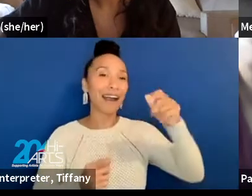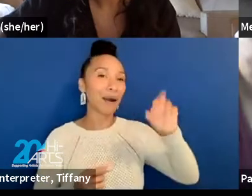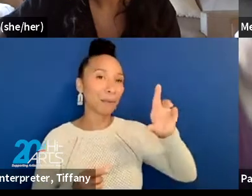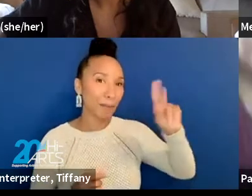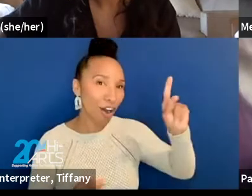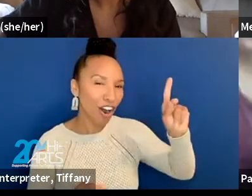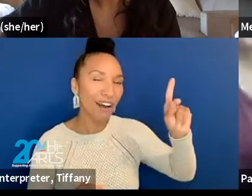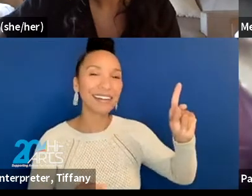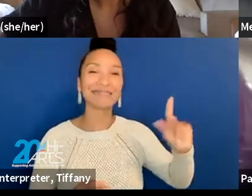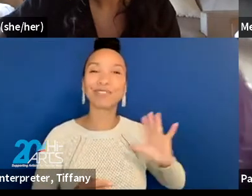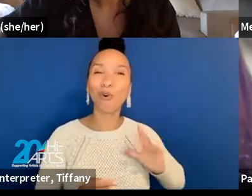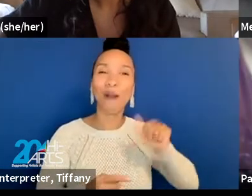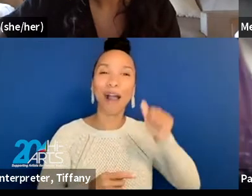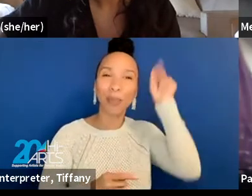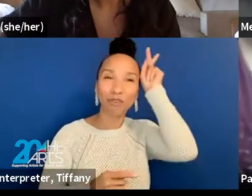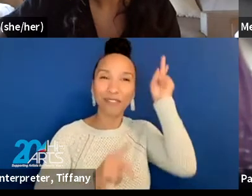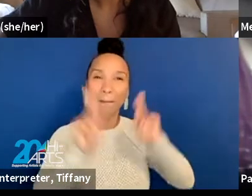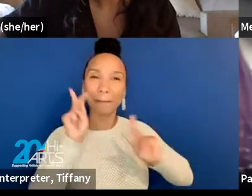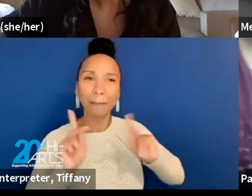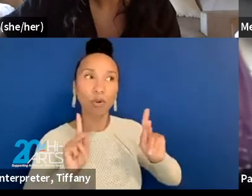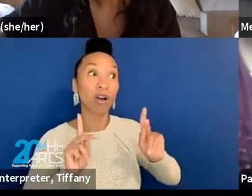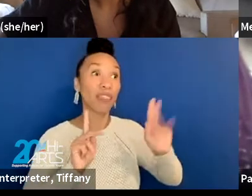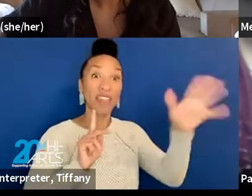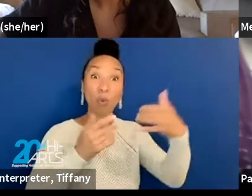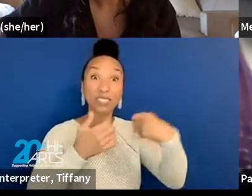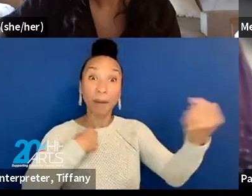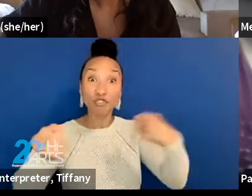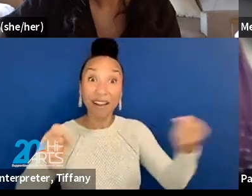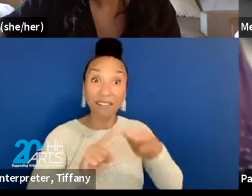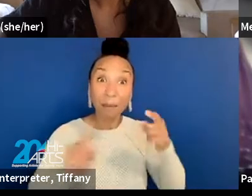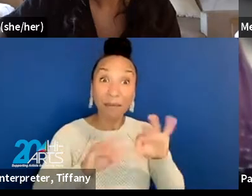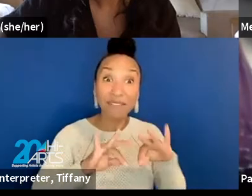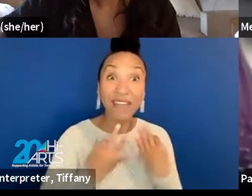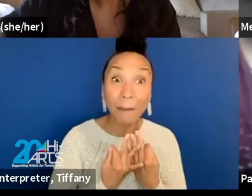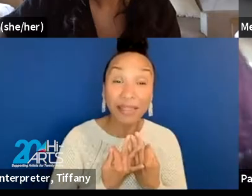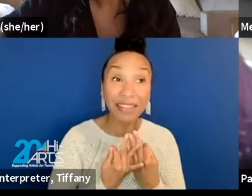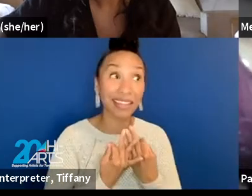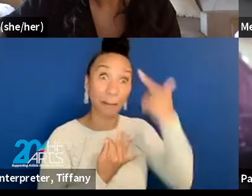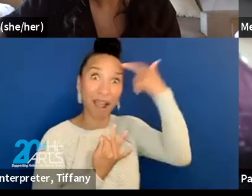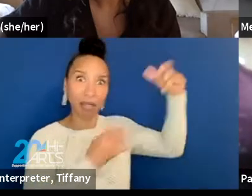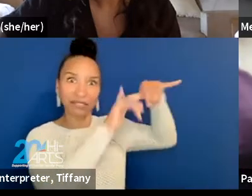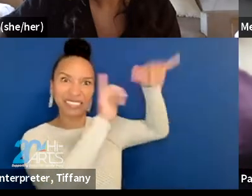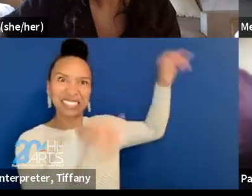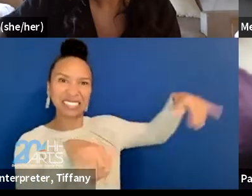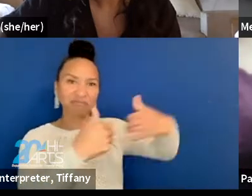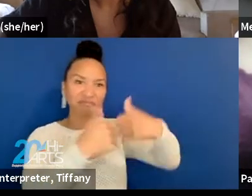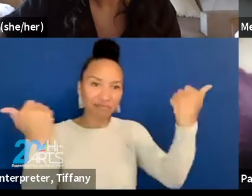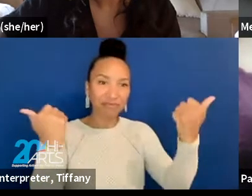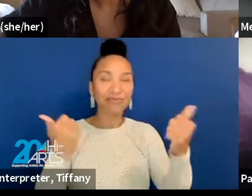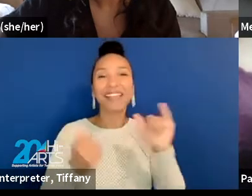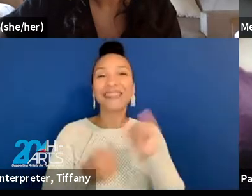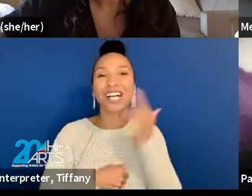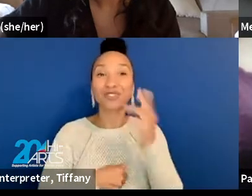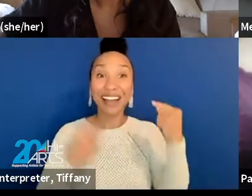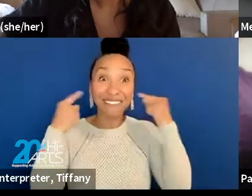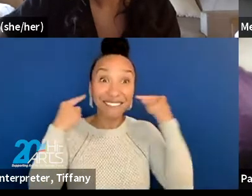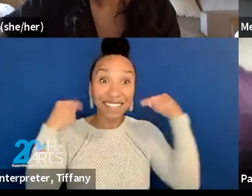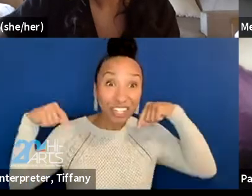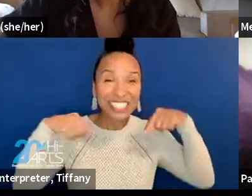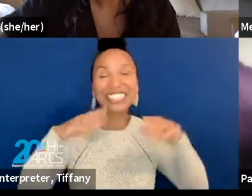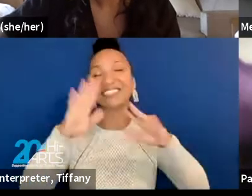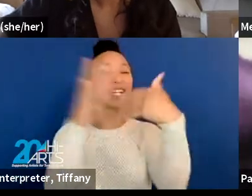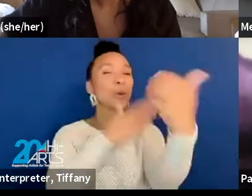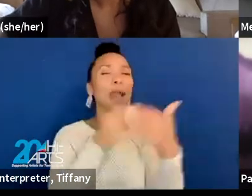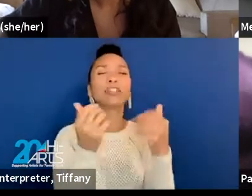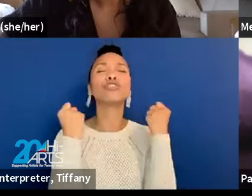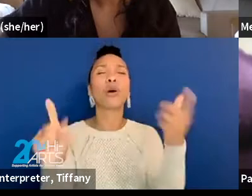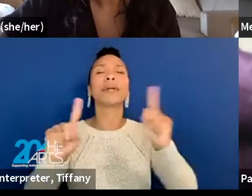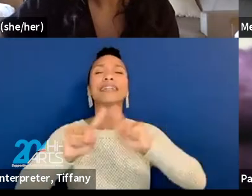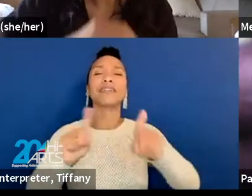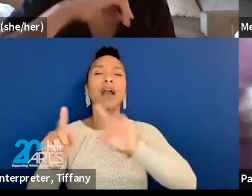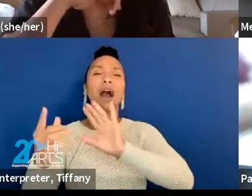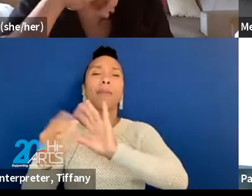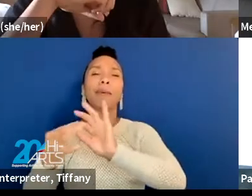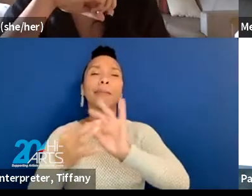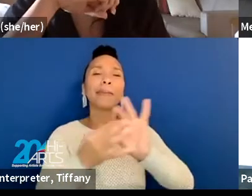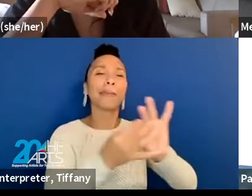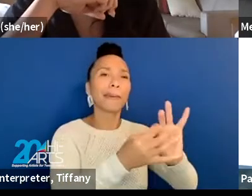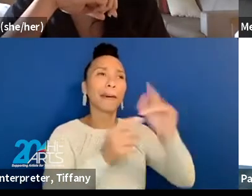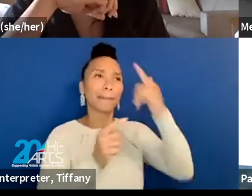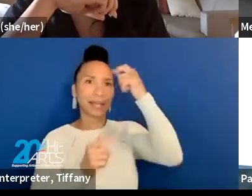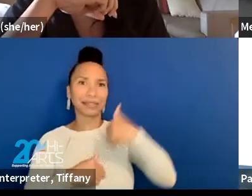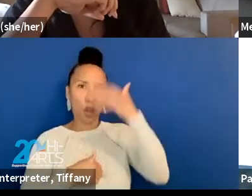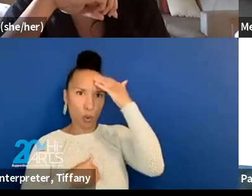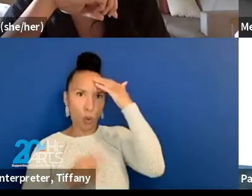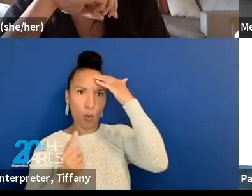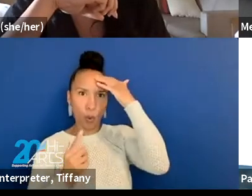Benjamin (they/them/elle): Because we all know somebody who knows somebody and I think what has been so incredible to me about just putting out Okay, the identity Terry and space have adopted foster and traffic folks and then the.